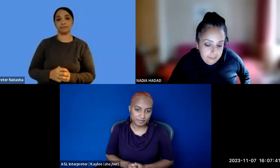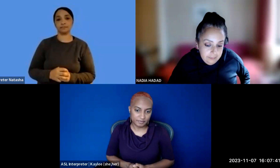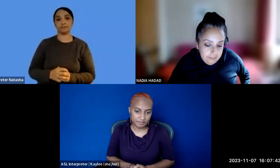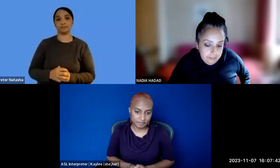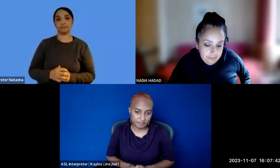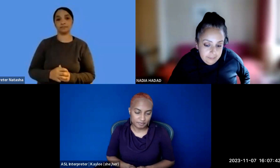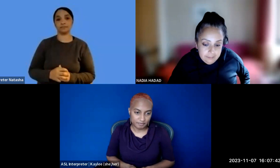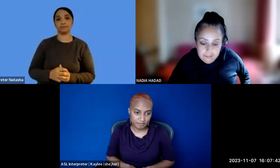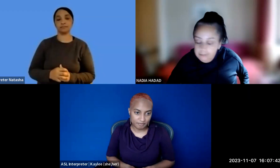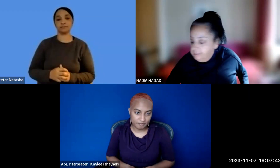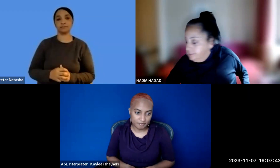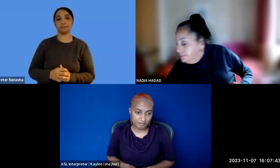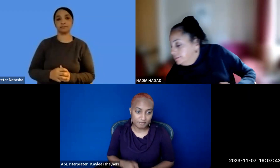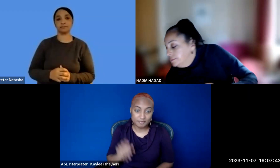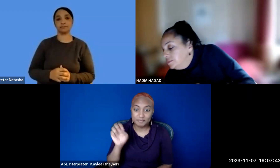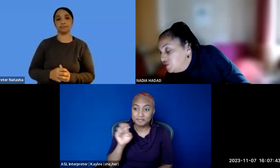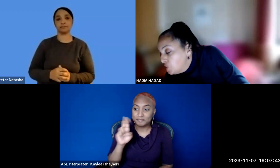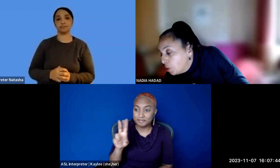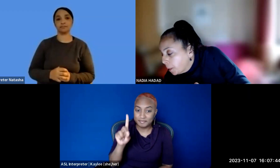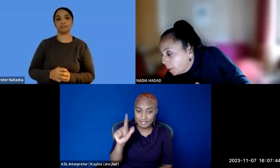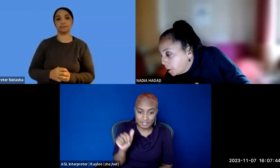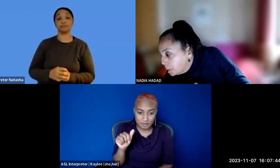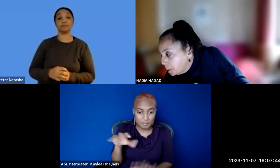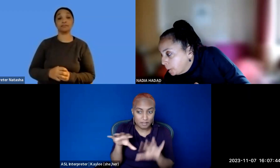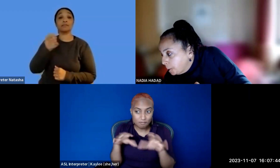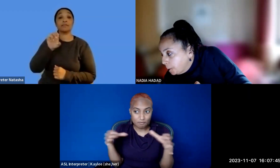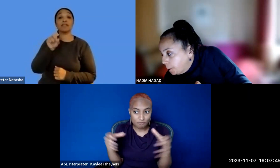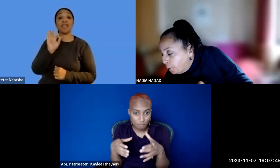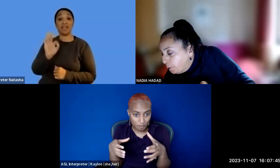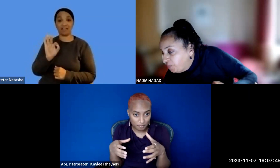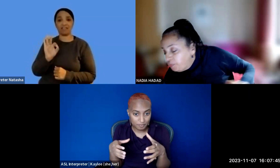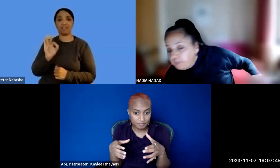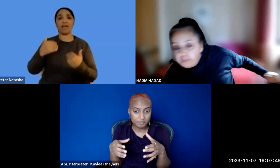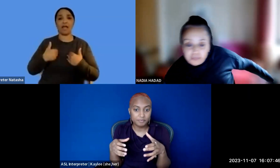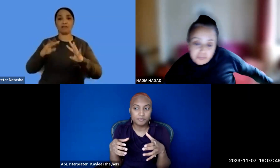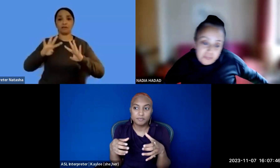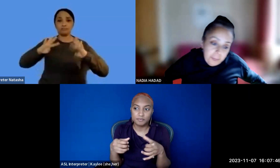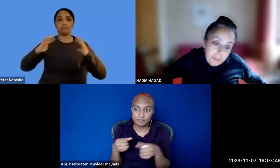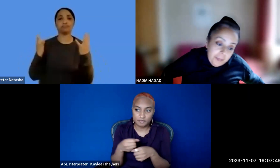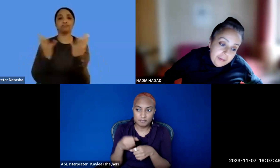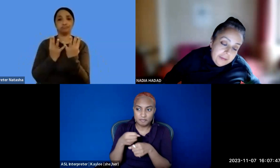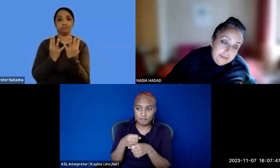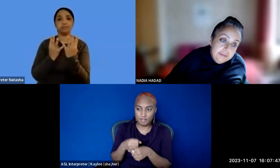EDF is the umbrella organization of OPDs in Europe.